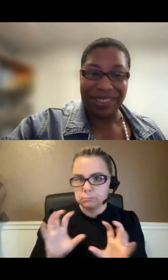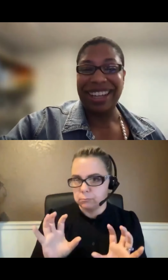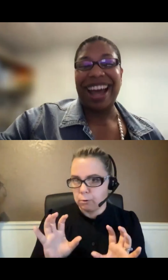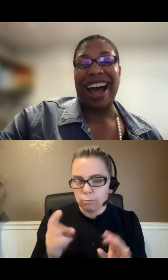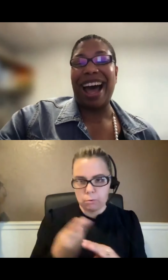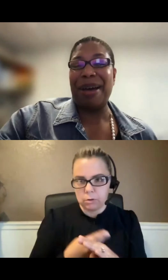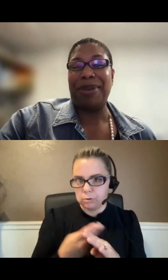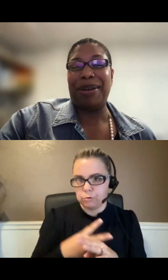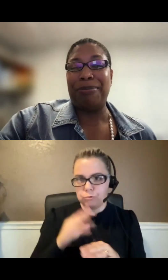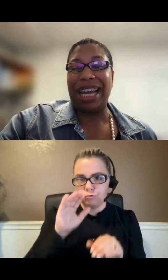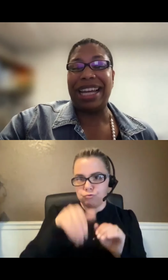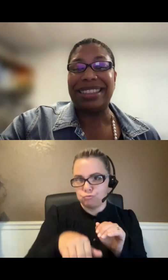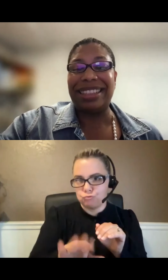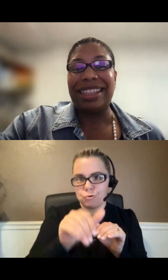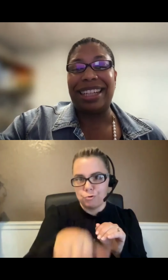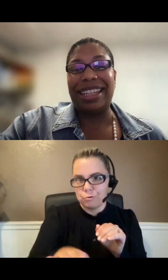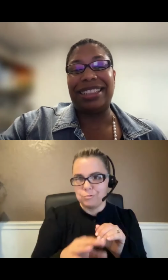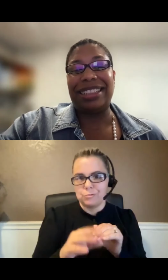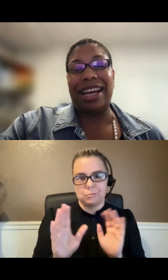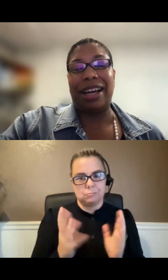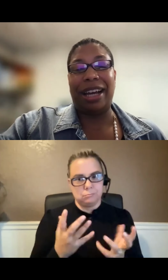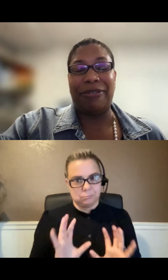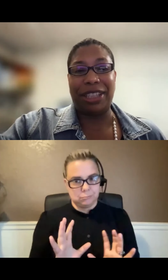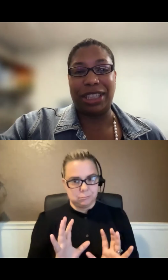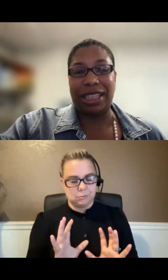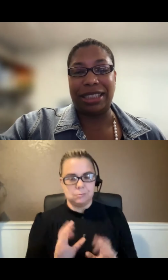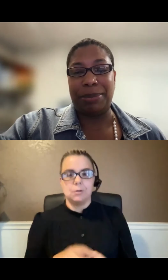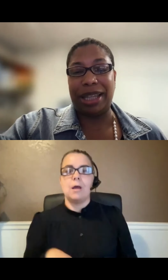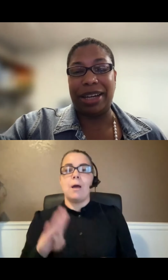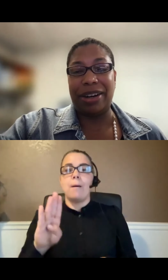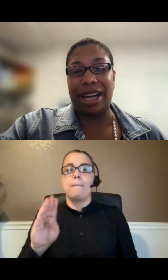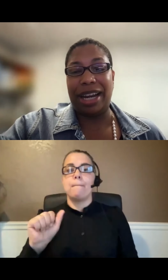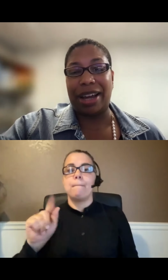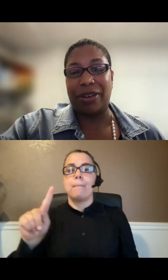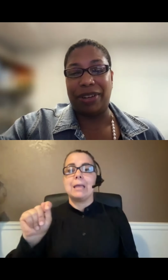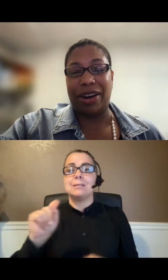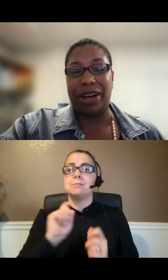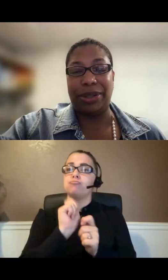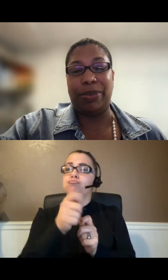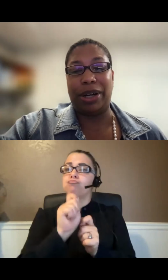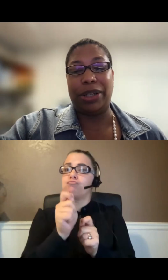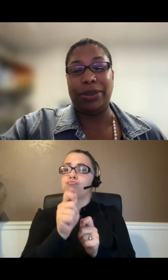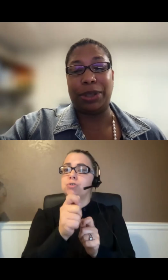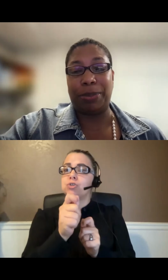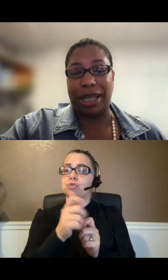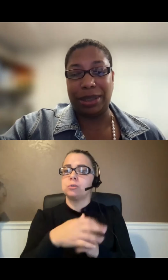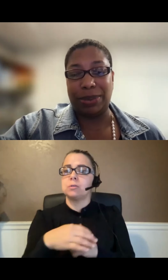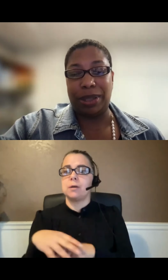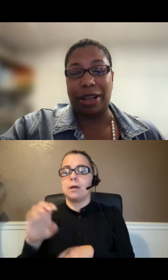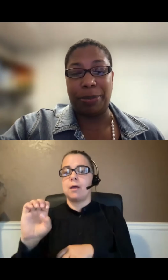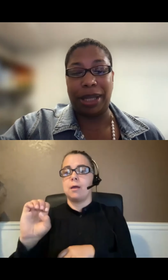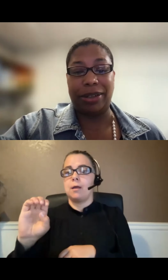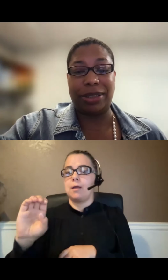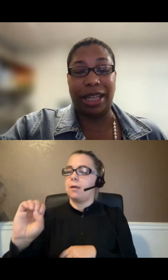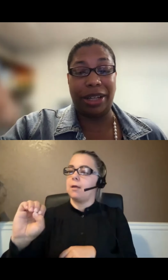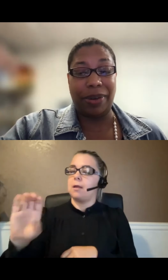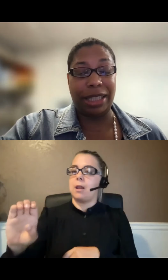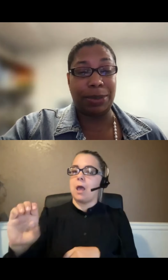Bait is a fishing simulator and Echo VR where user plays with other players in a unique